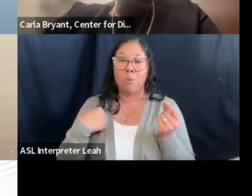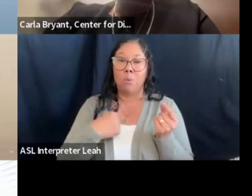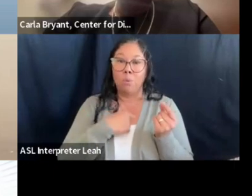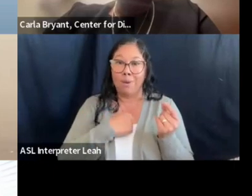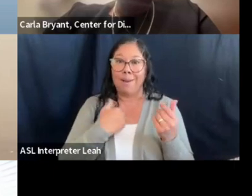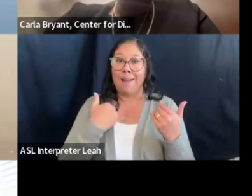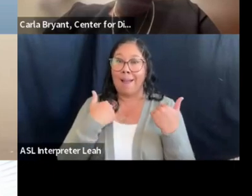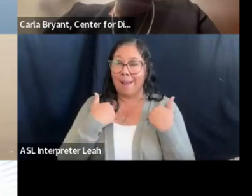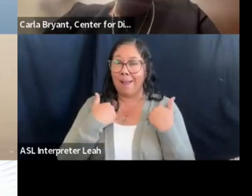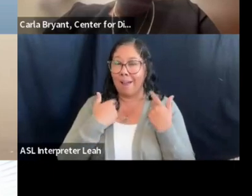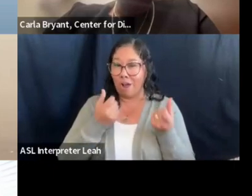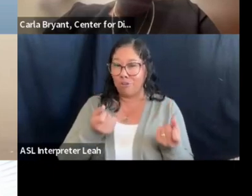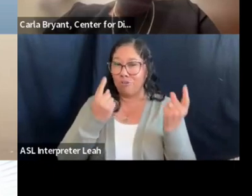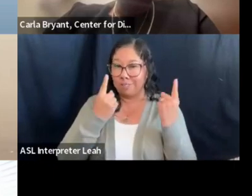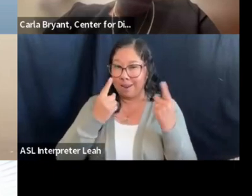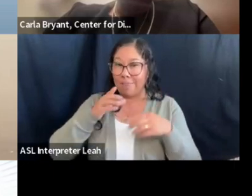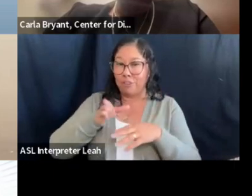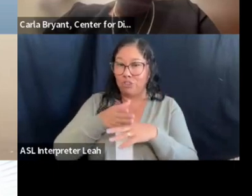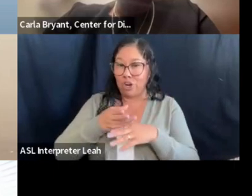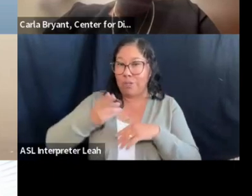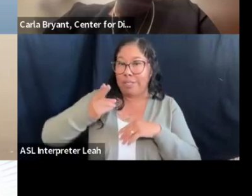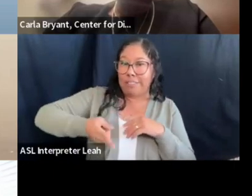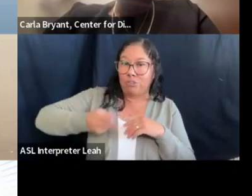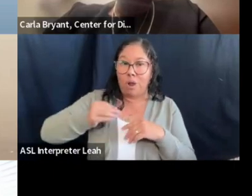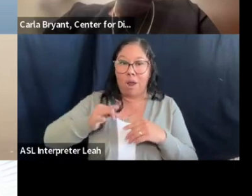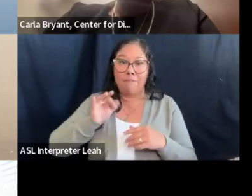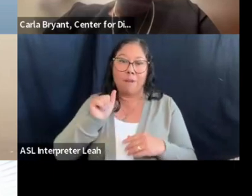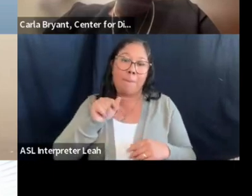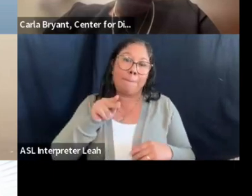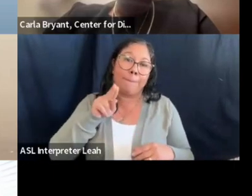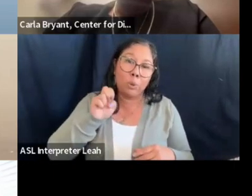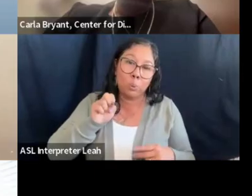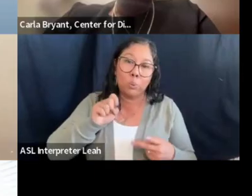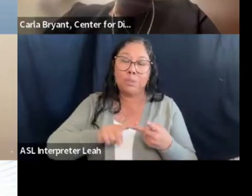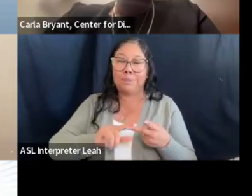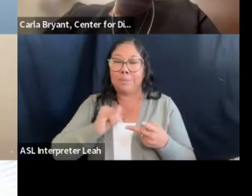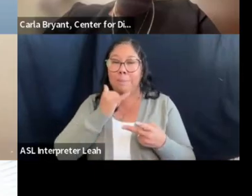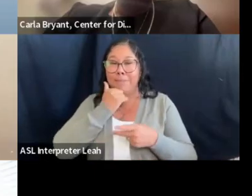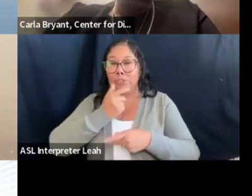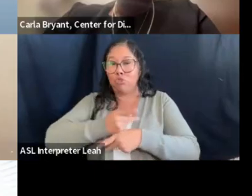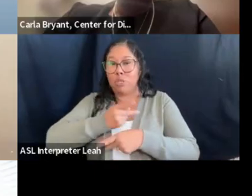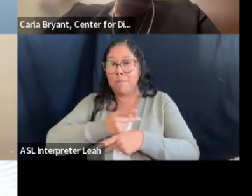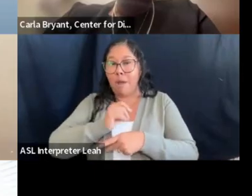an understanding of the shared history of abuse and mistreatment of black people in America or